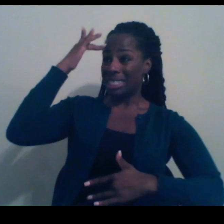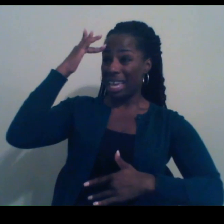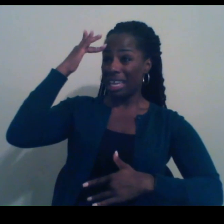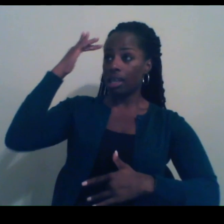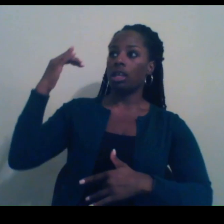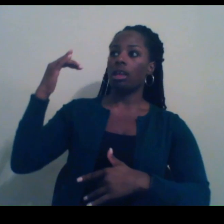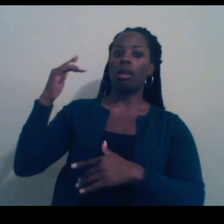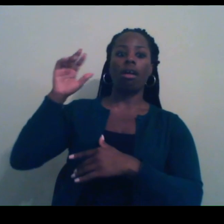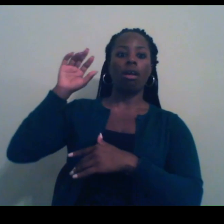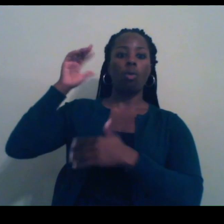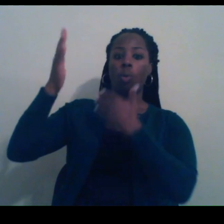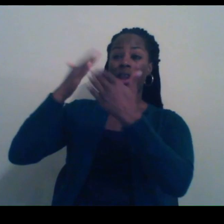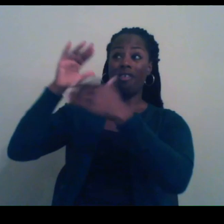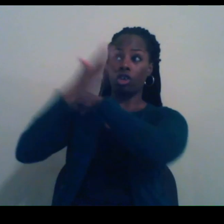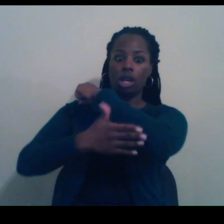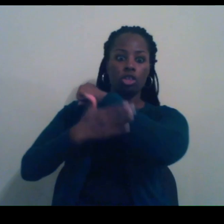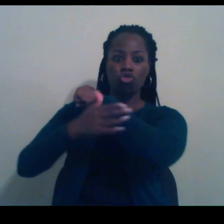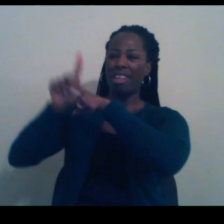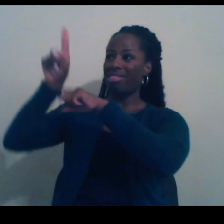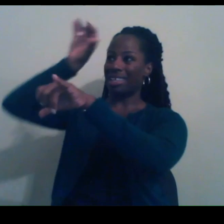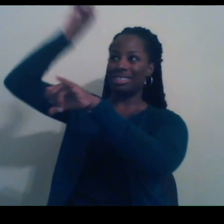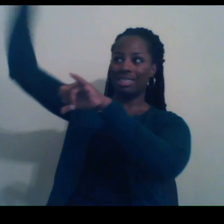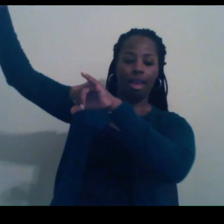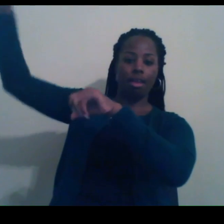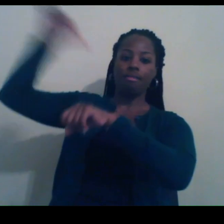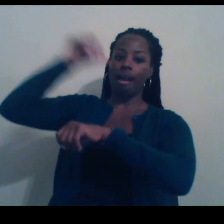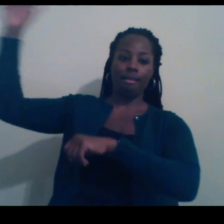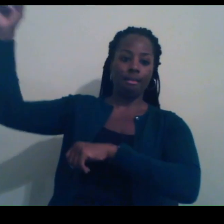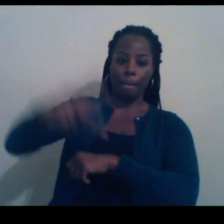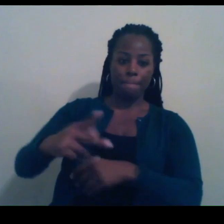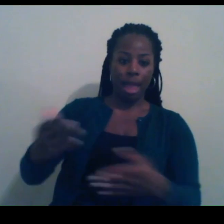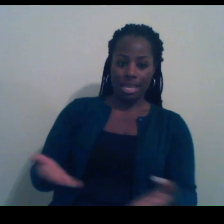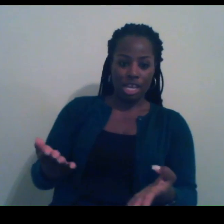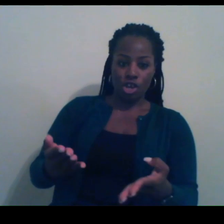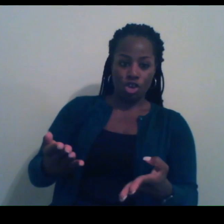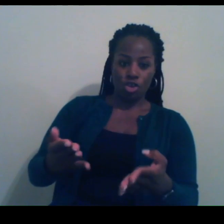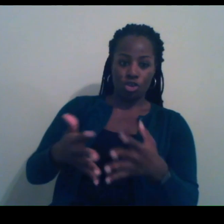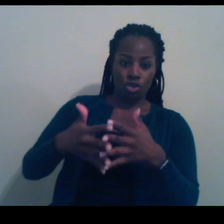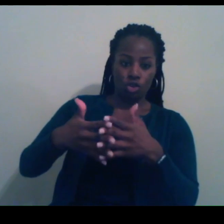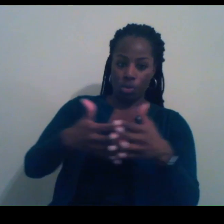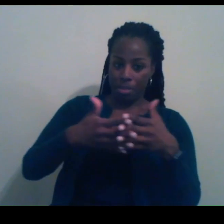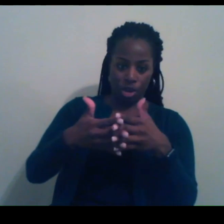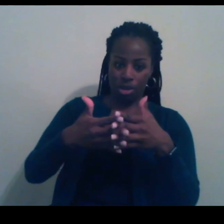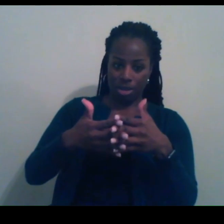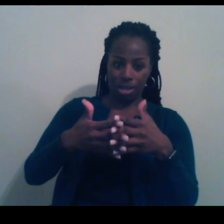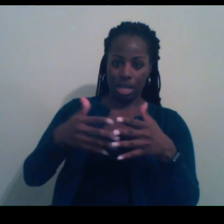spread of the disease once we identify cases and of course to provide treatment did you want to speak to that sure you bet Mr. Vice President